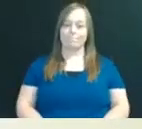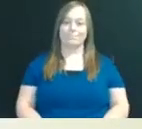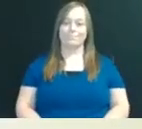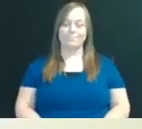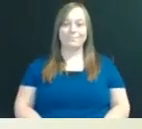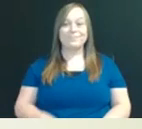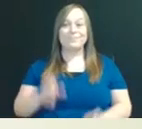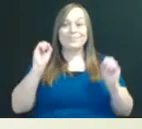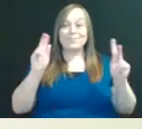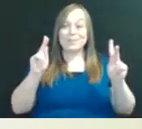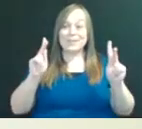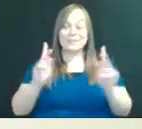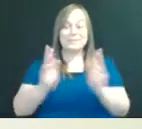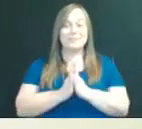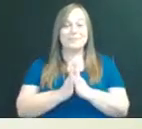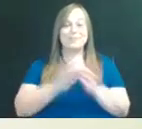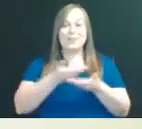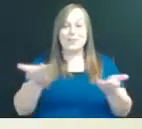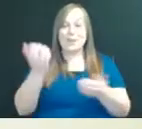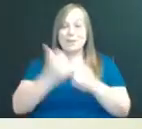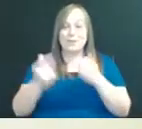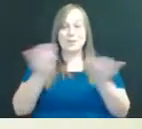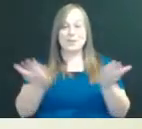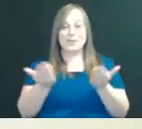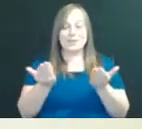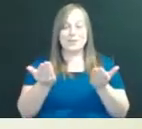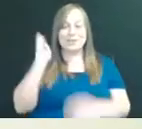[Jeremy] All right, we wanna welcome everybody here to this presentation.